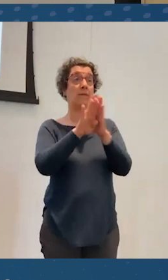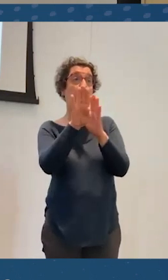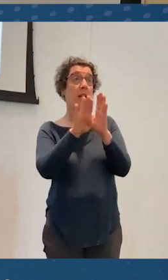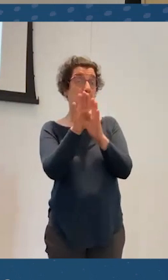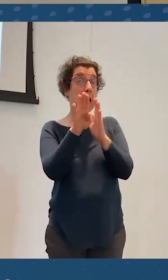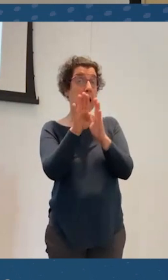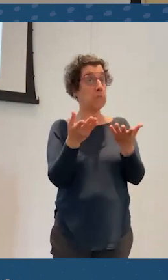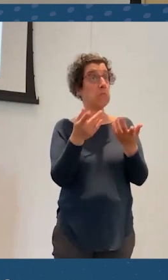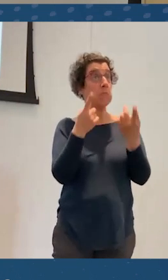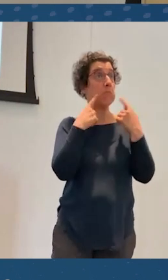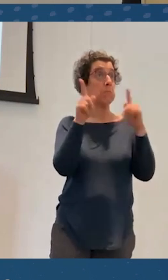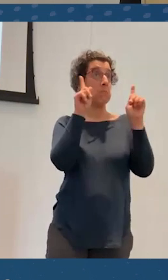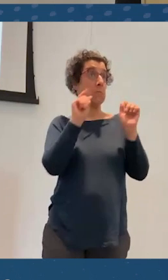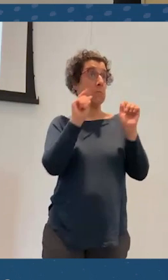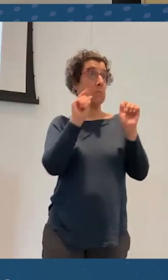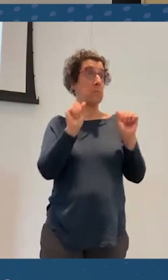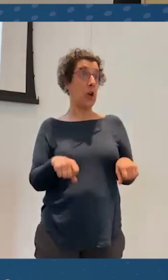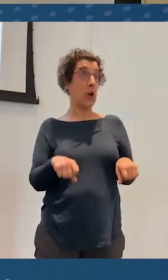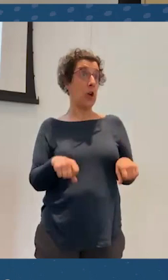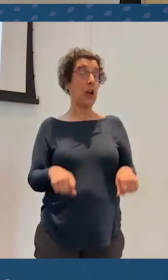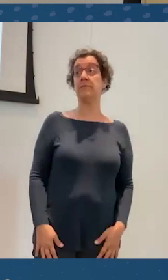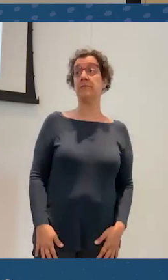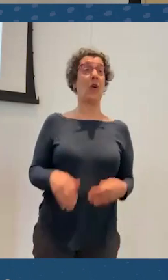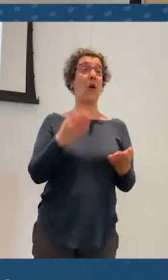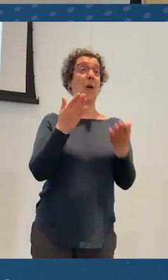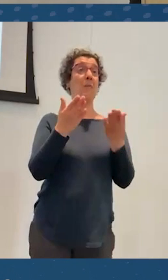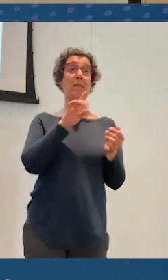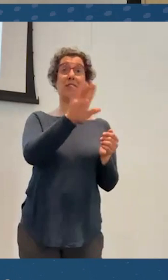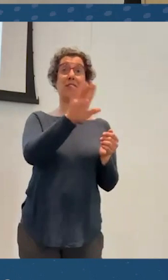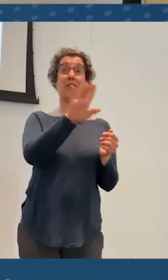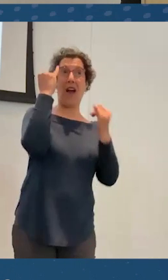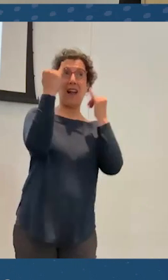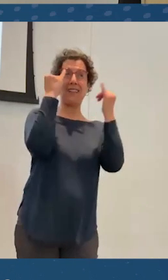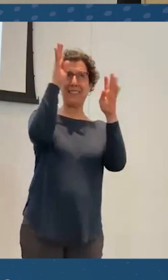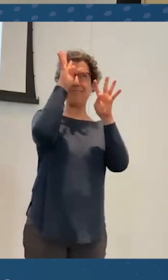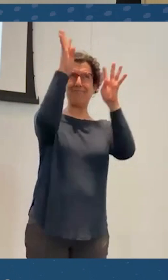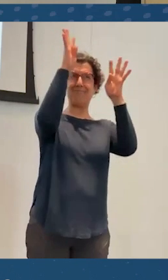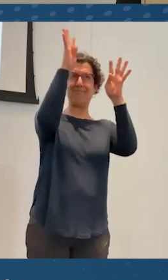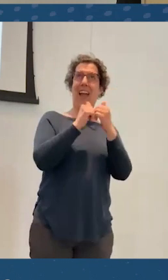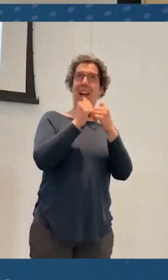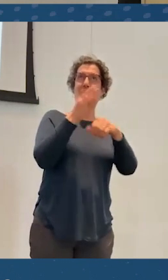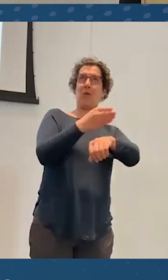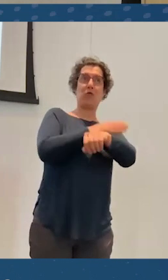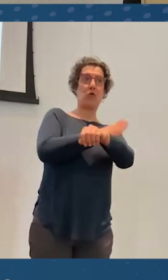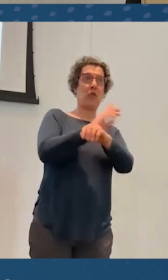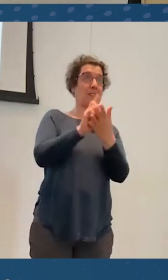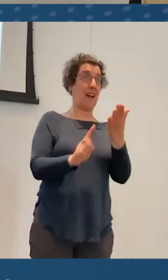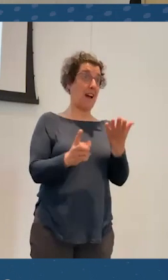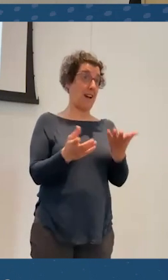it could work well. Or maybe you have your own ideas on how to improve the designs presented here today.